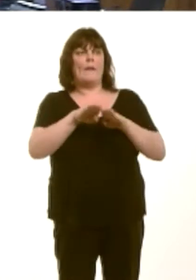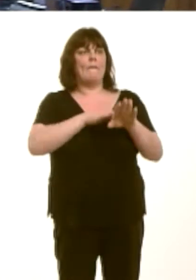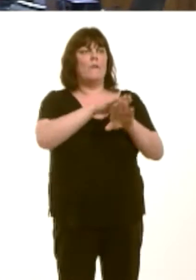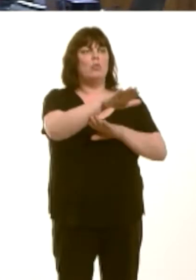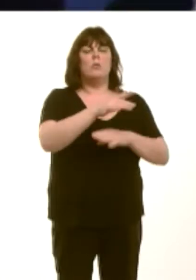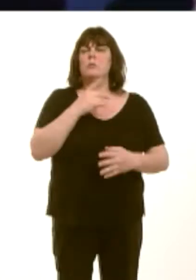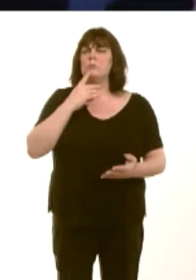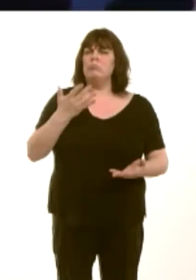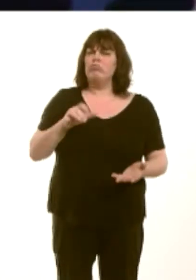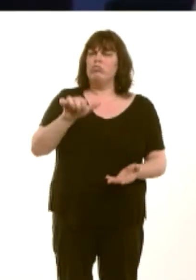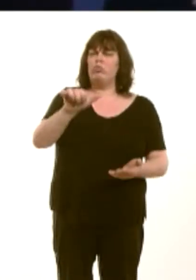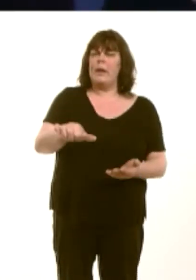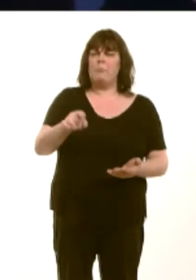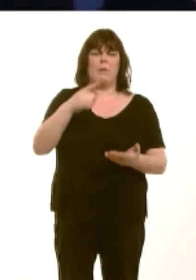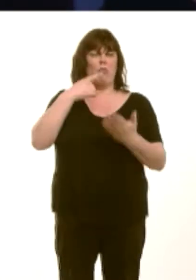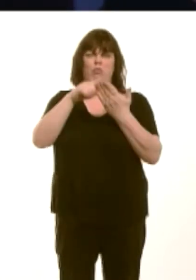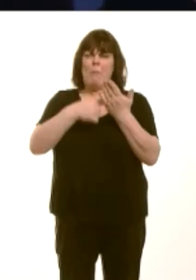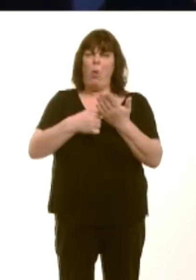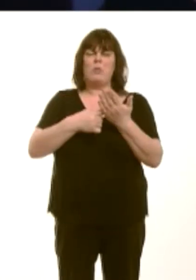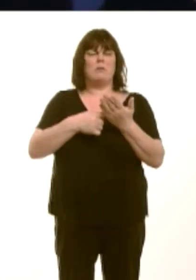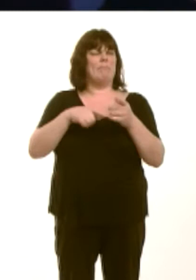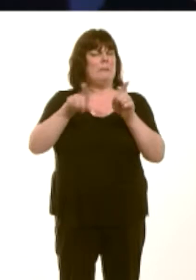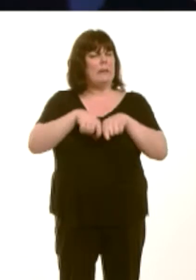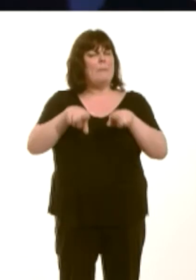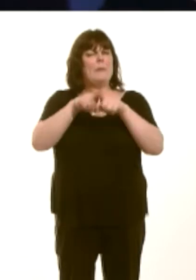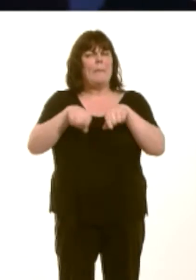and they keep telling you the same thing: youíre not doing well enough.